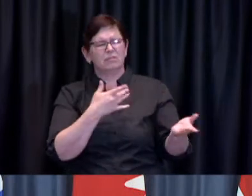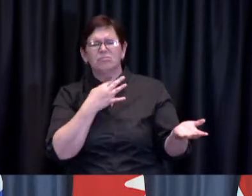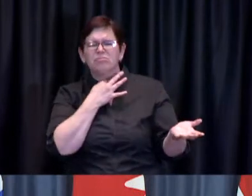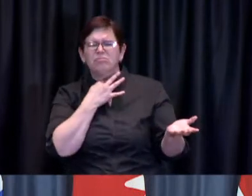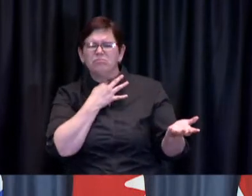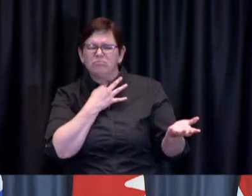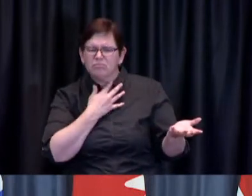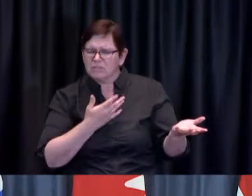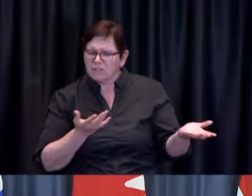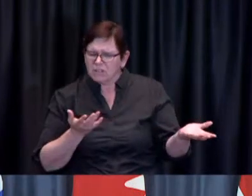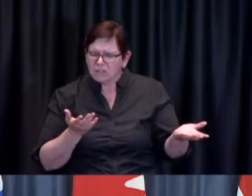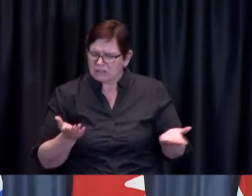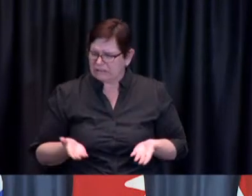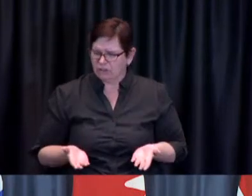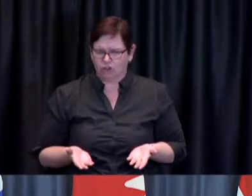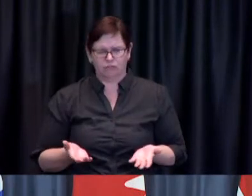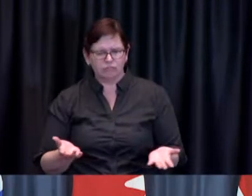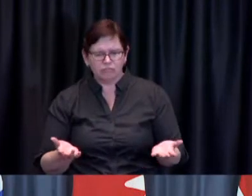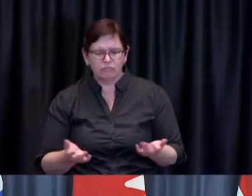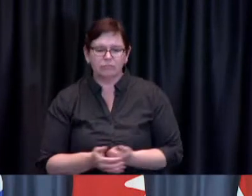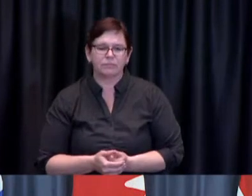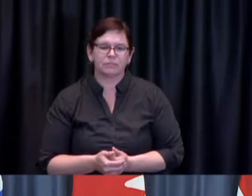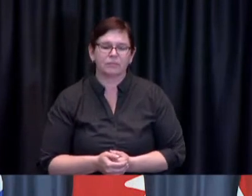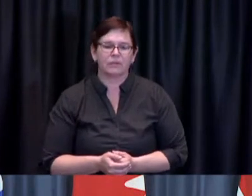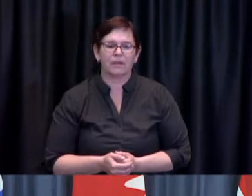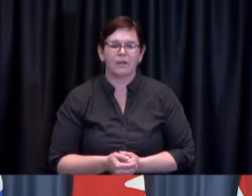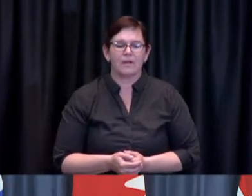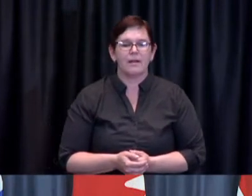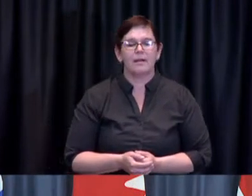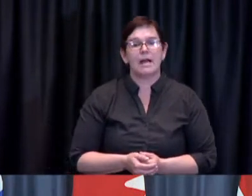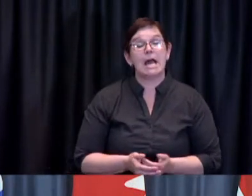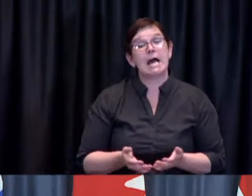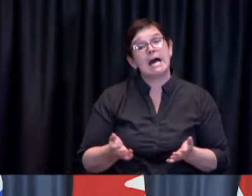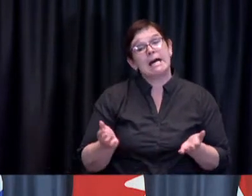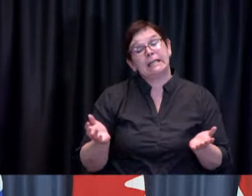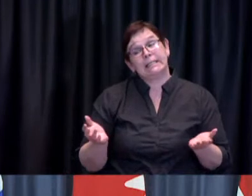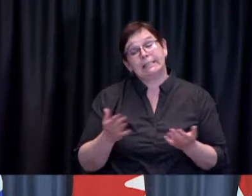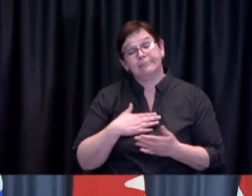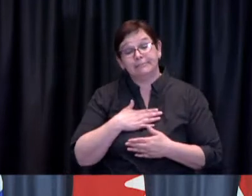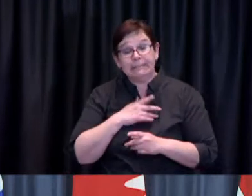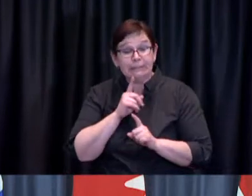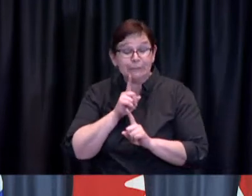So Natalie I would say this one you know I continue to be heartened that there are a number